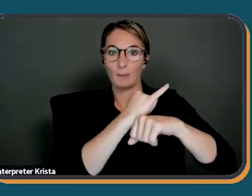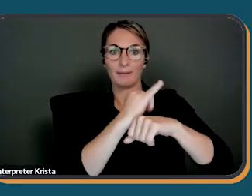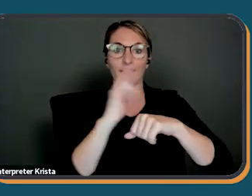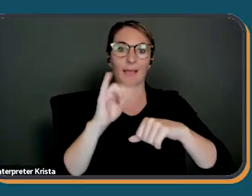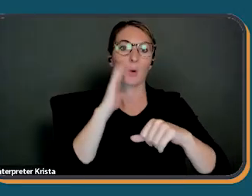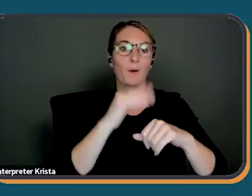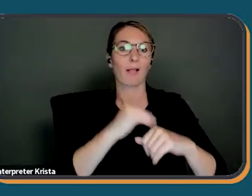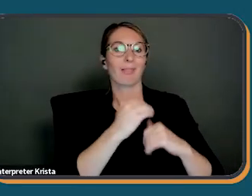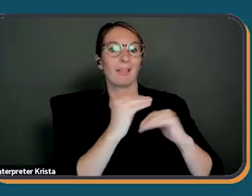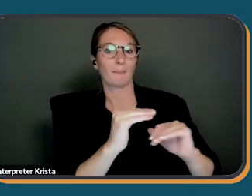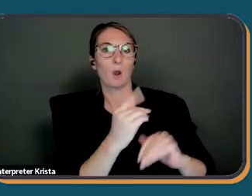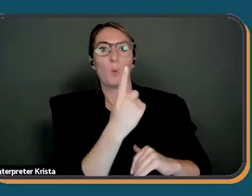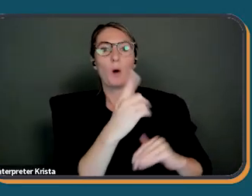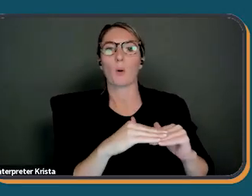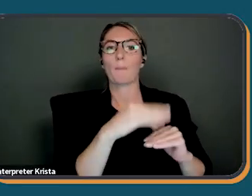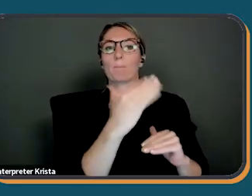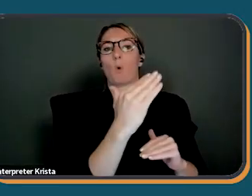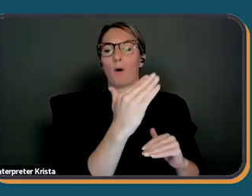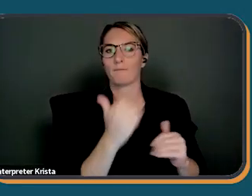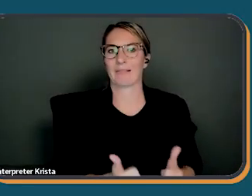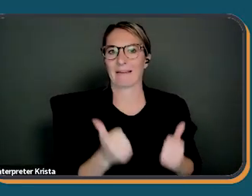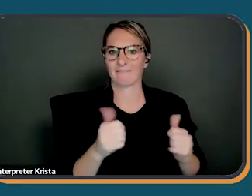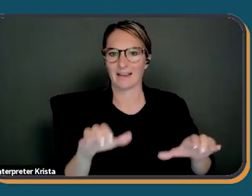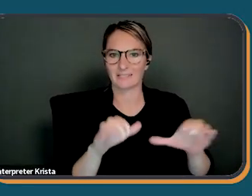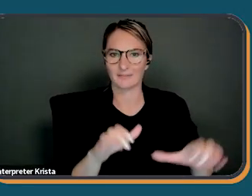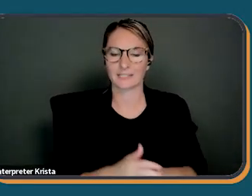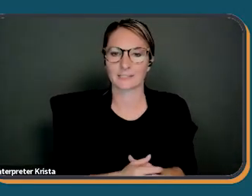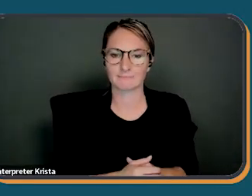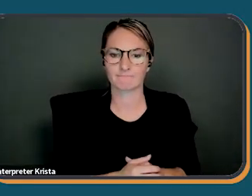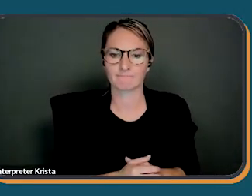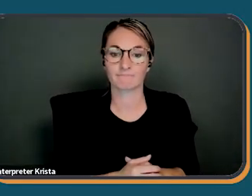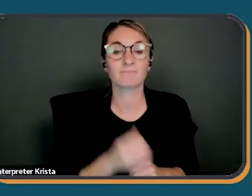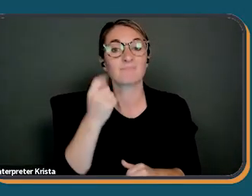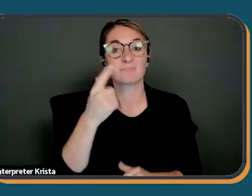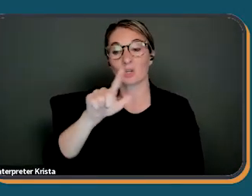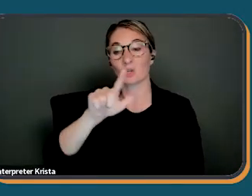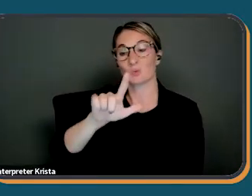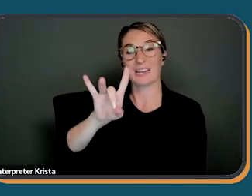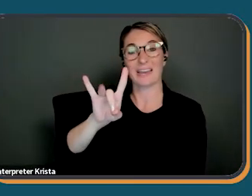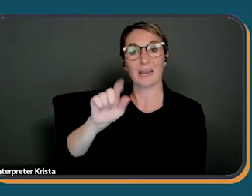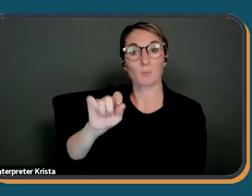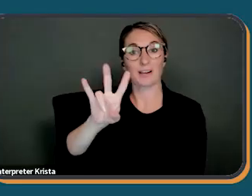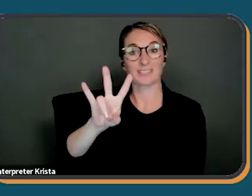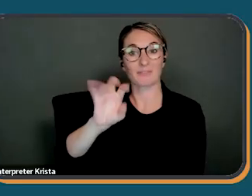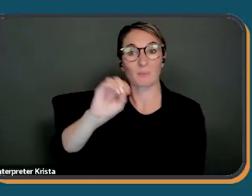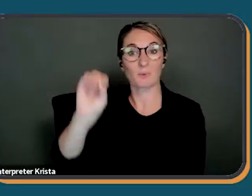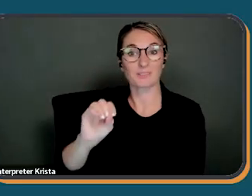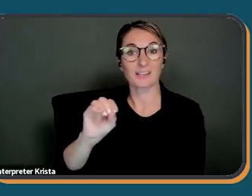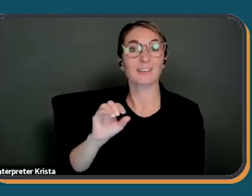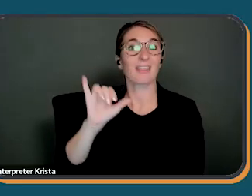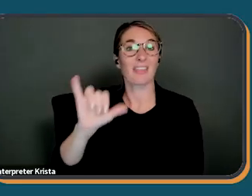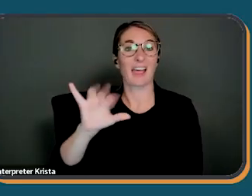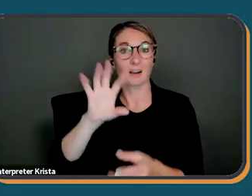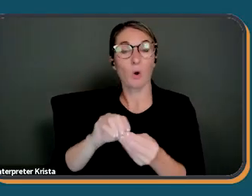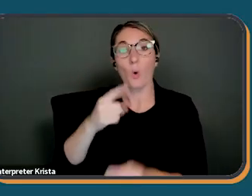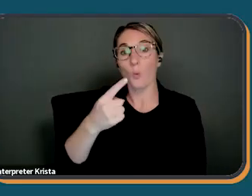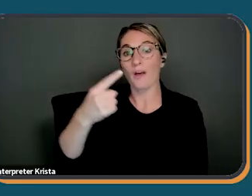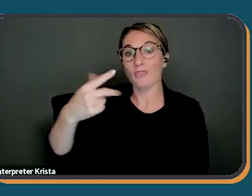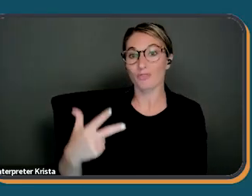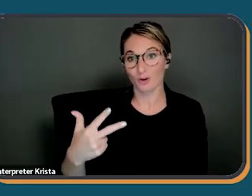nearly one-third of the United States population, is considered disabled, and that is physical mental health